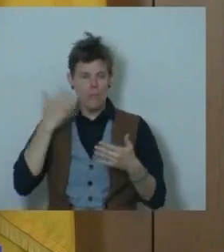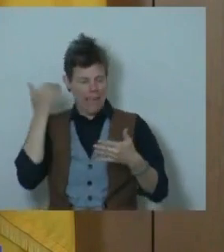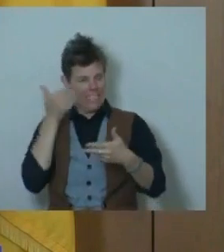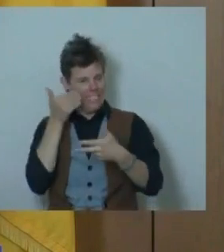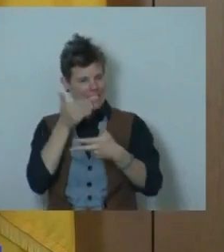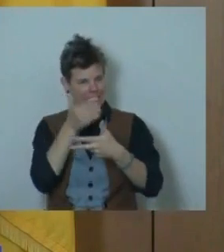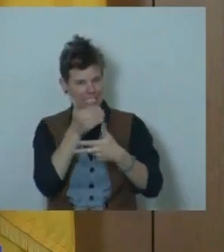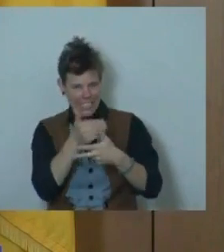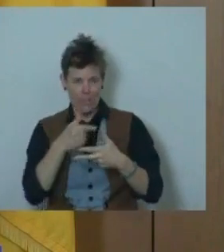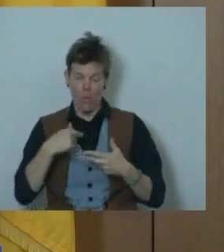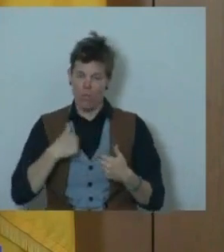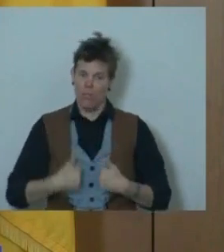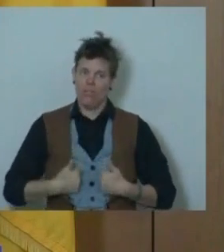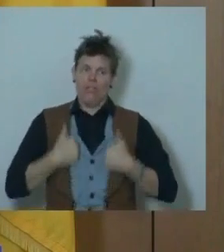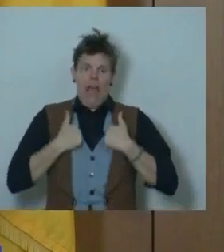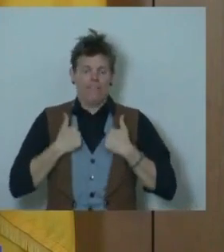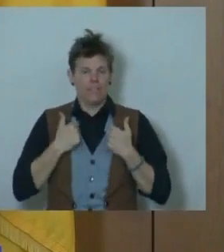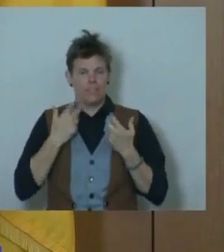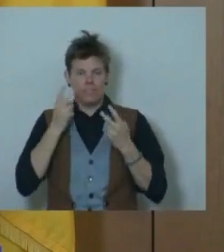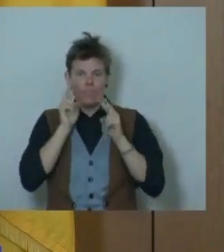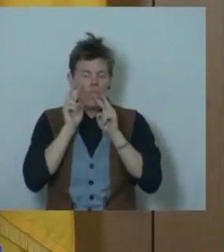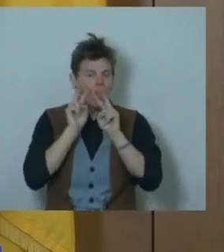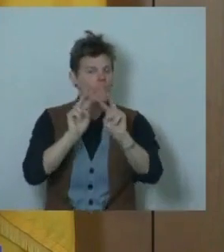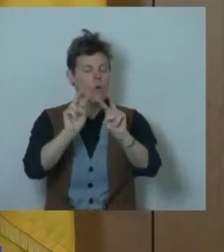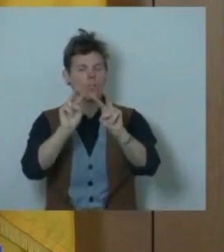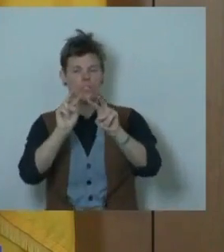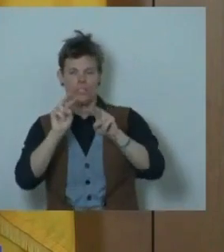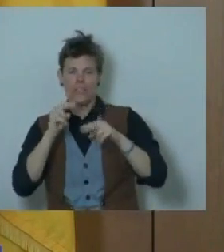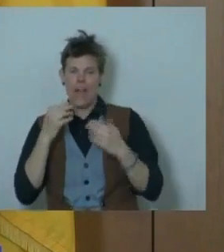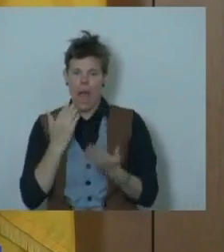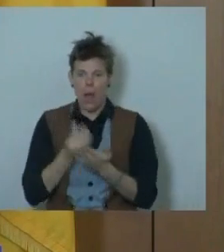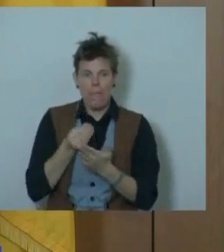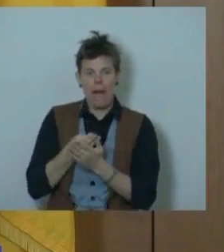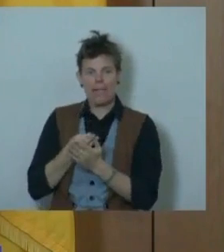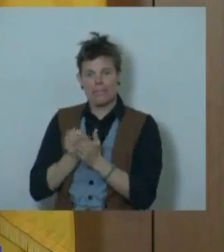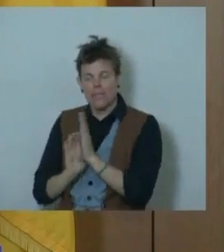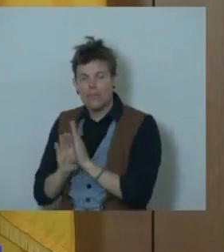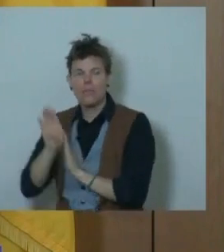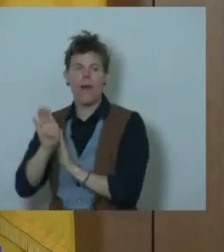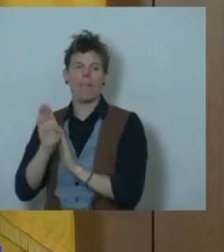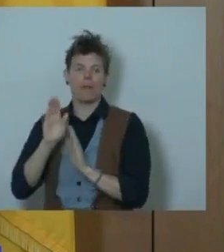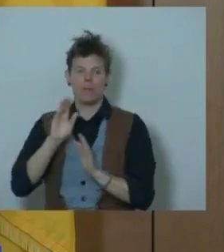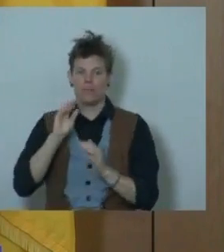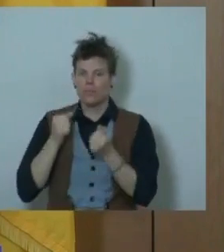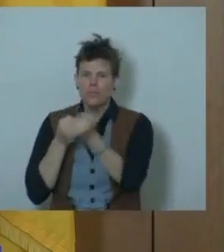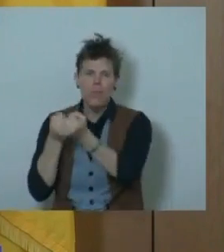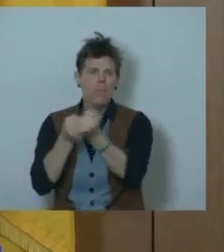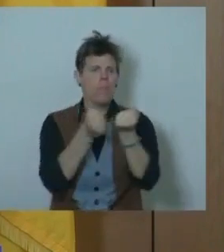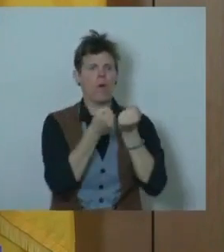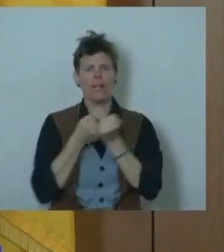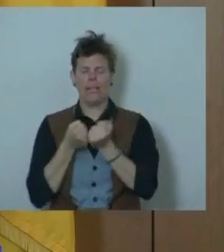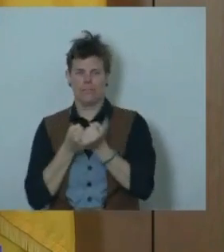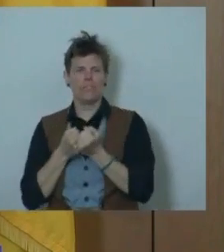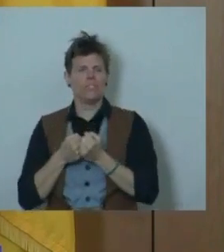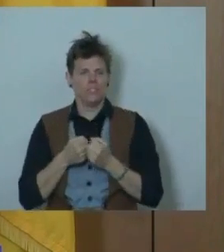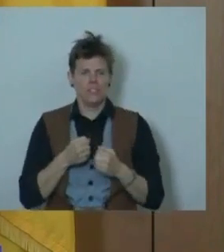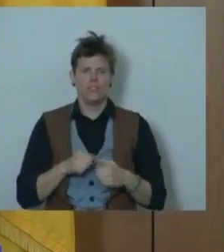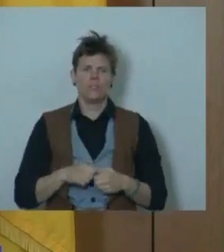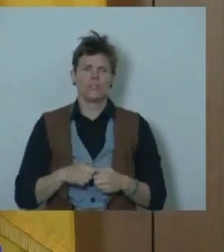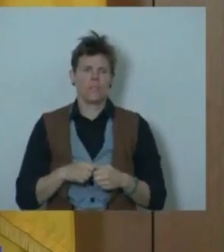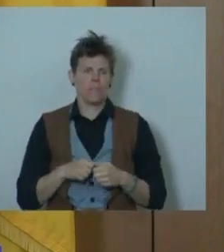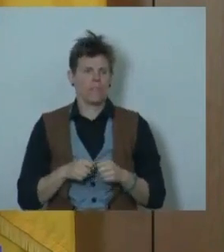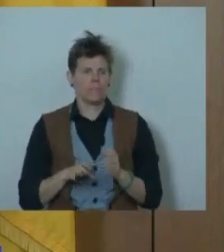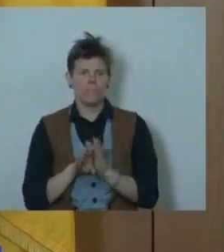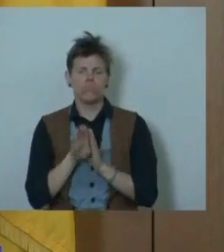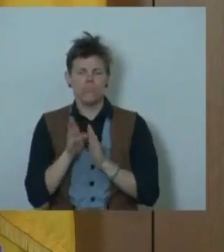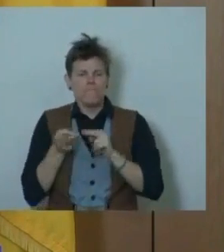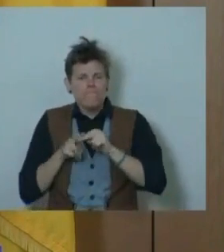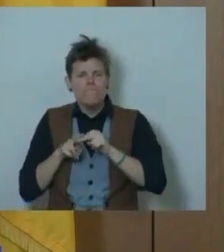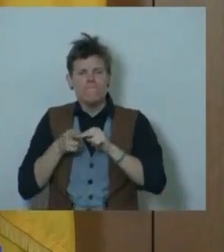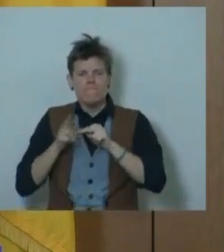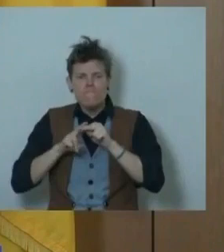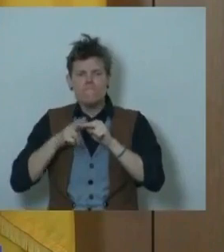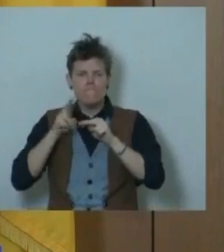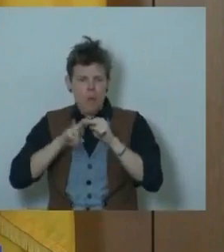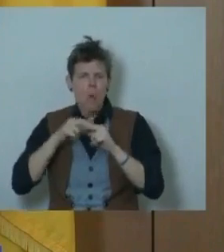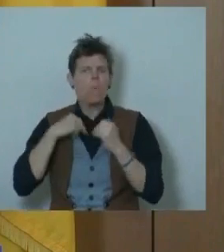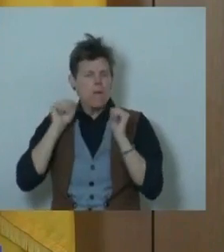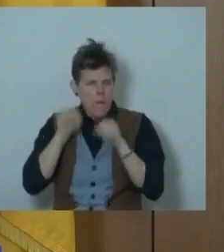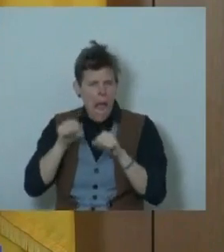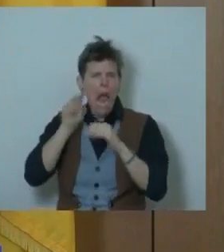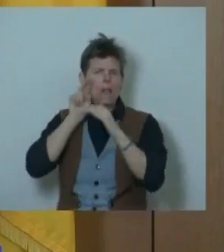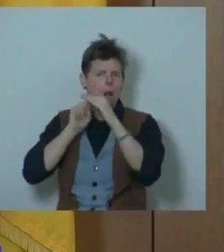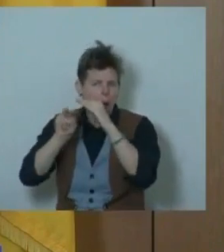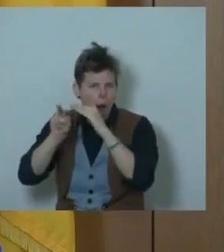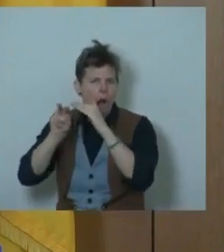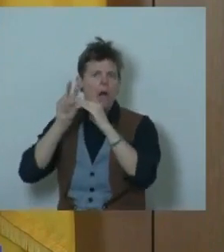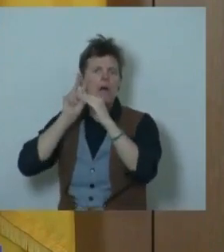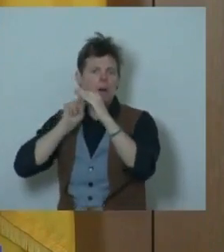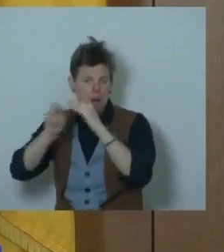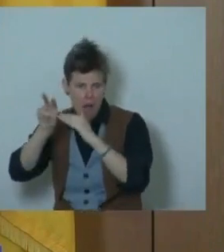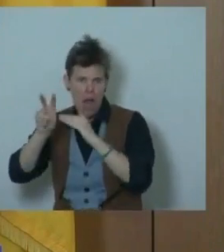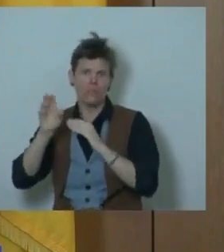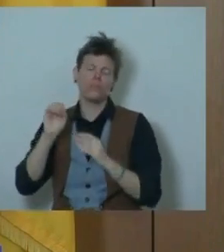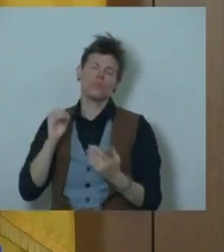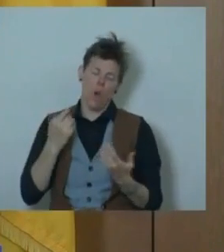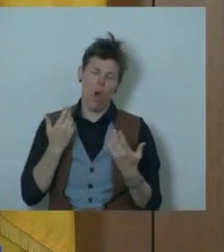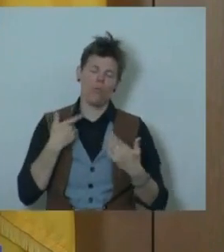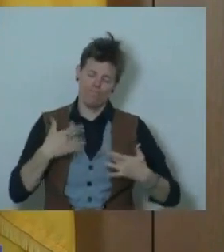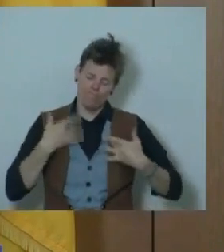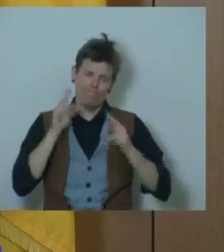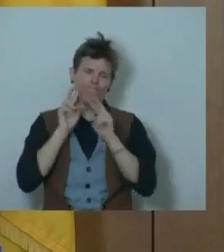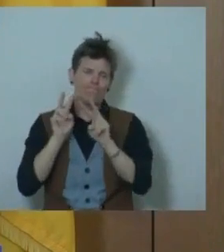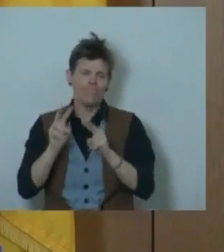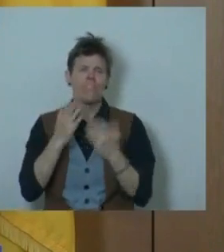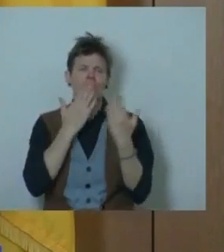WE ARE NOW IN THAT PREPARATION PHASE TO BEGIN TO GET AS CLOSE AS WE CAN TO A LIFE WE EMBRACE AND AN ECONOMY THAT IS SUPPORTED, THAT IS MOVING FORWARD, AND THAT HAS SOME